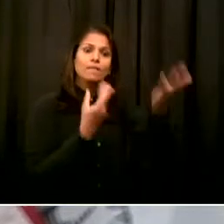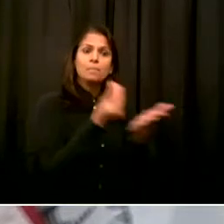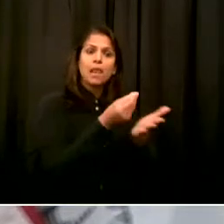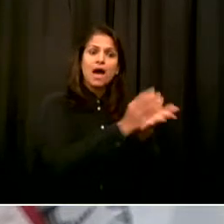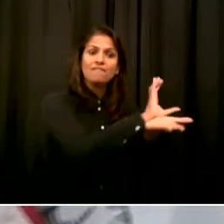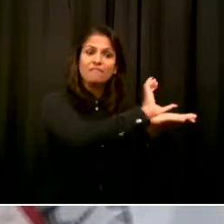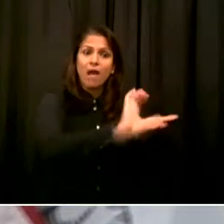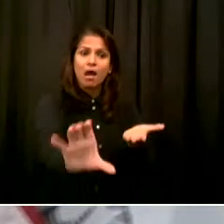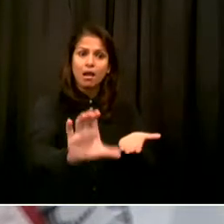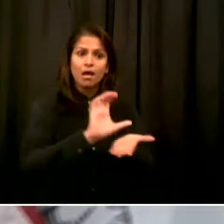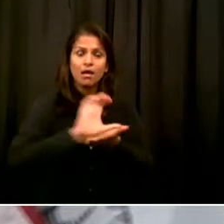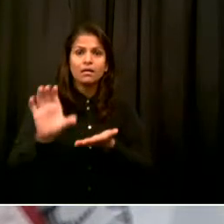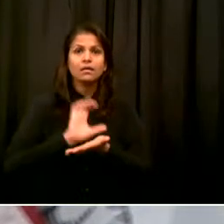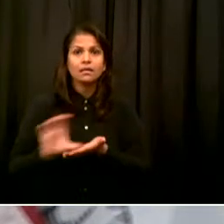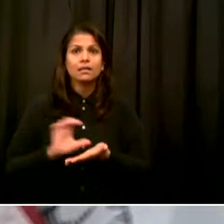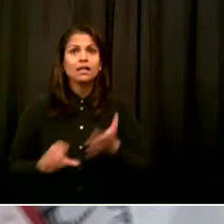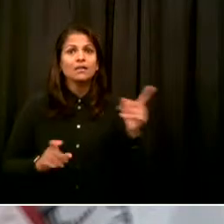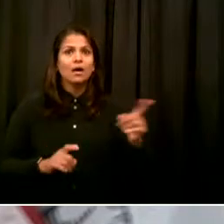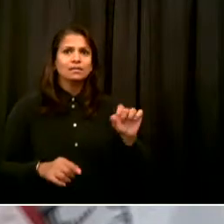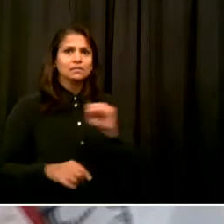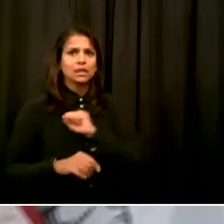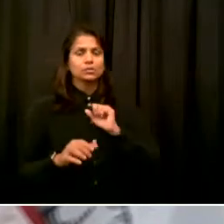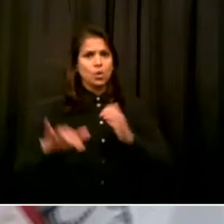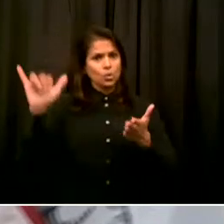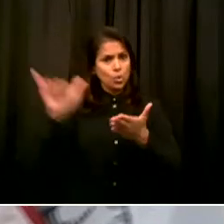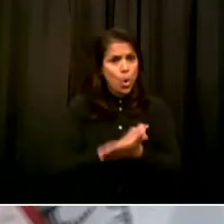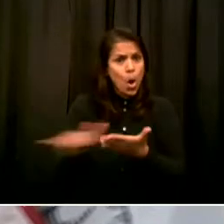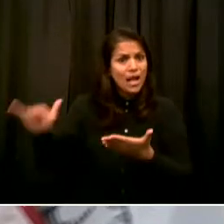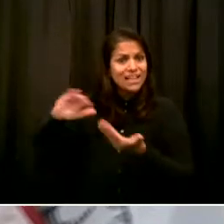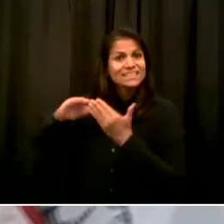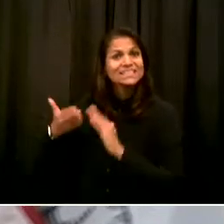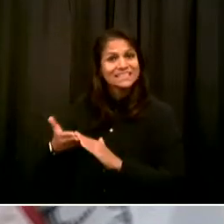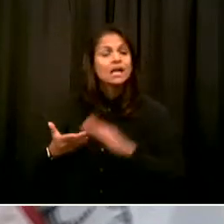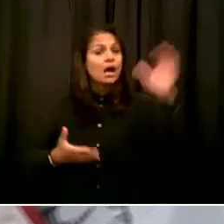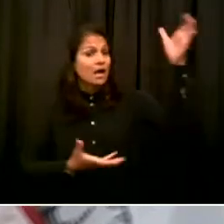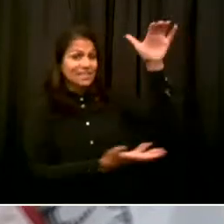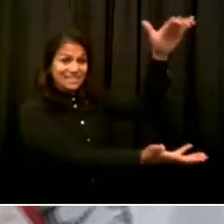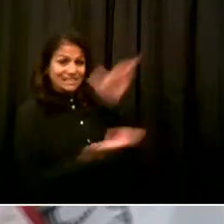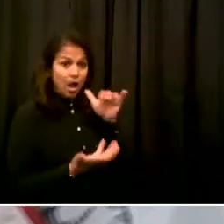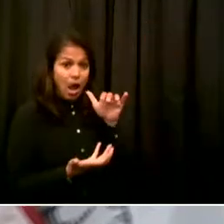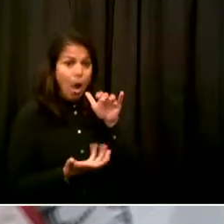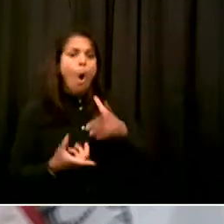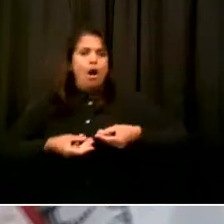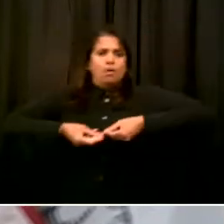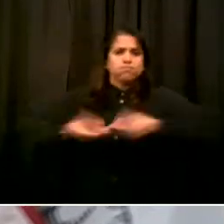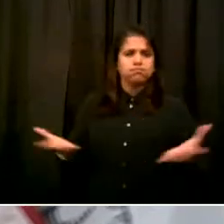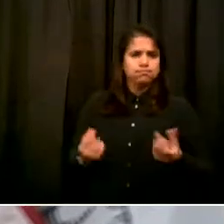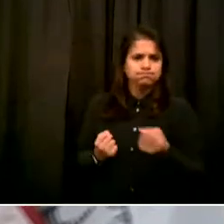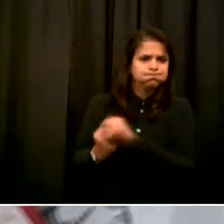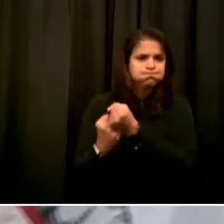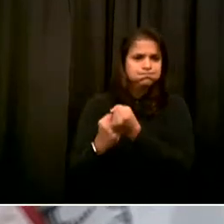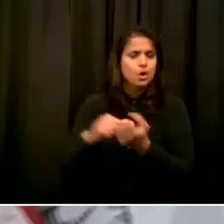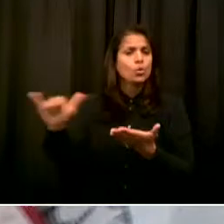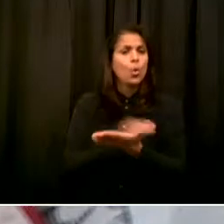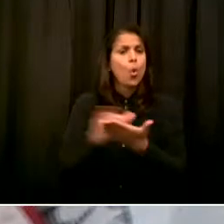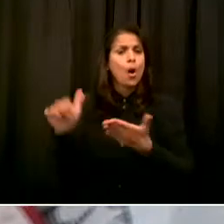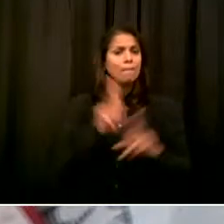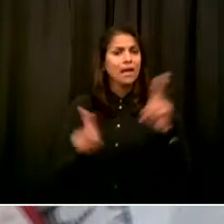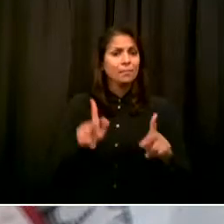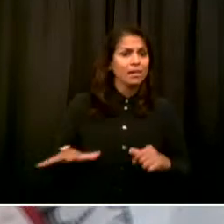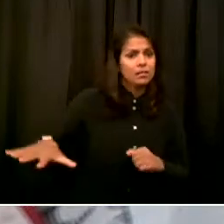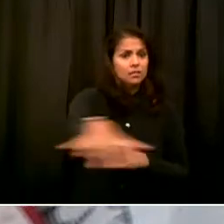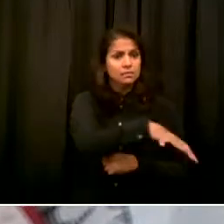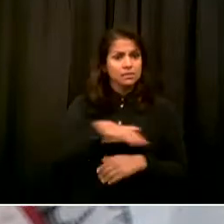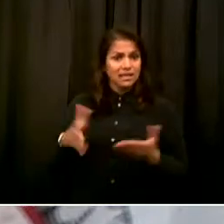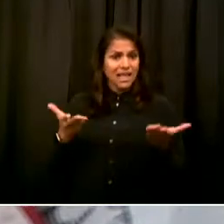THE MOST IMPORTANT REALITY IS